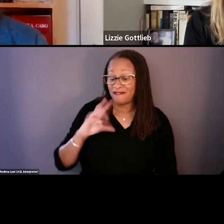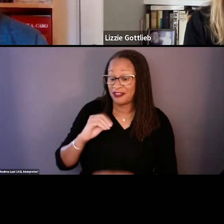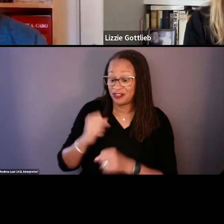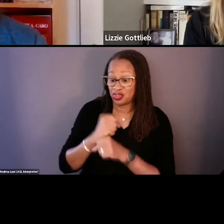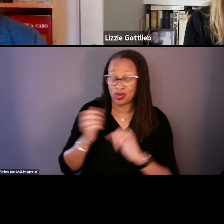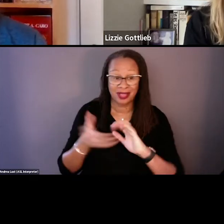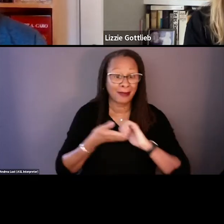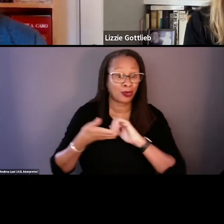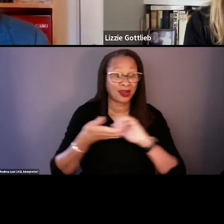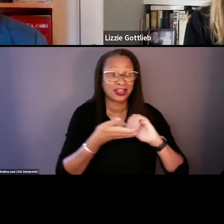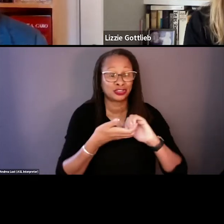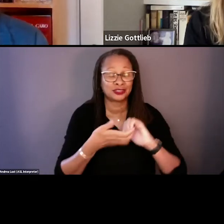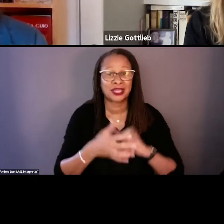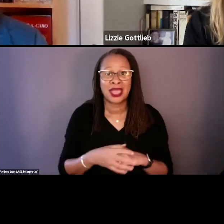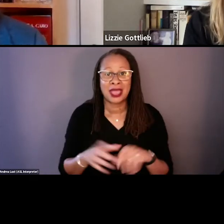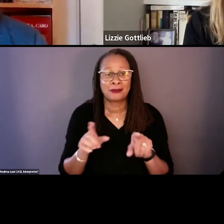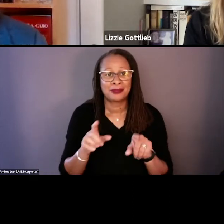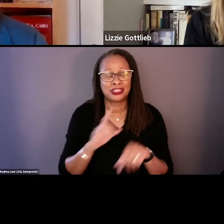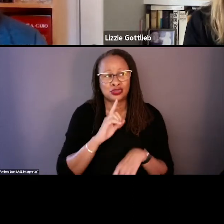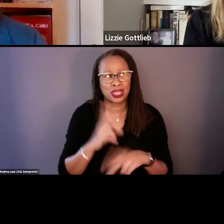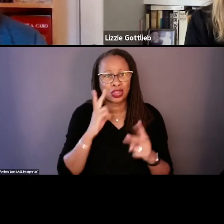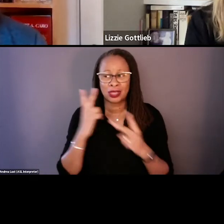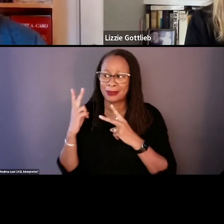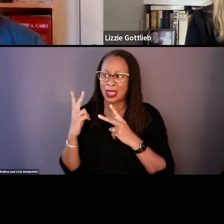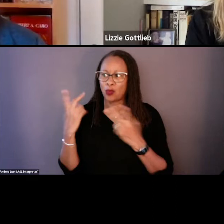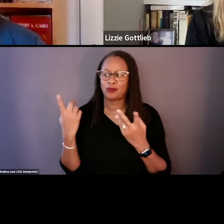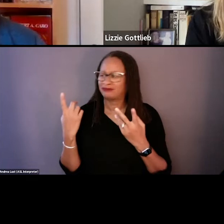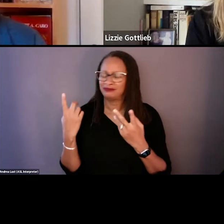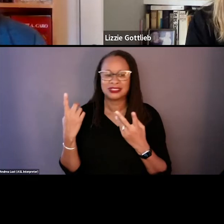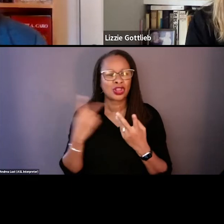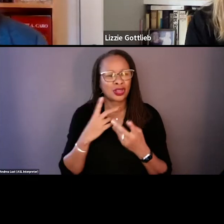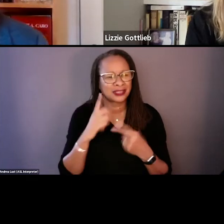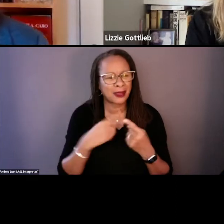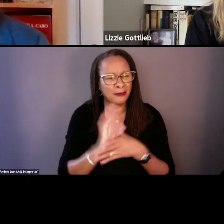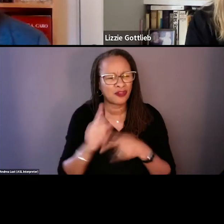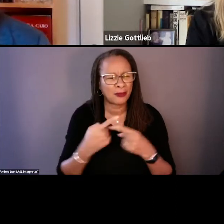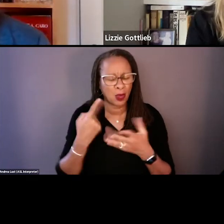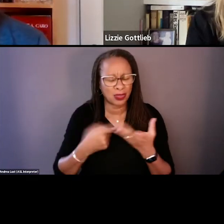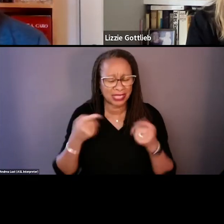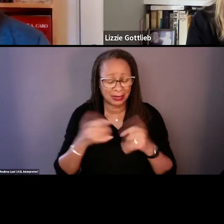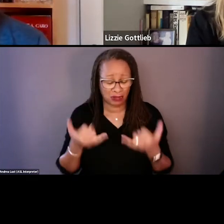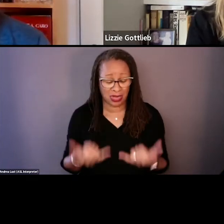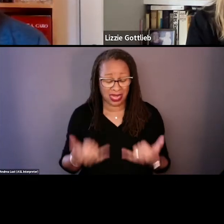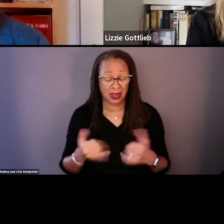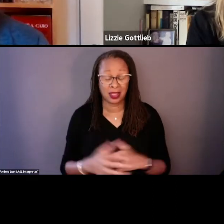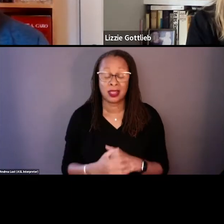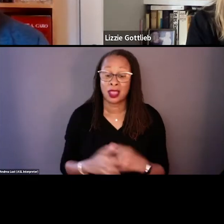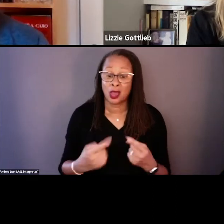but it never feels like a movie that's just looking back. It is a movie about what's going on, like, right now. It has that feeling to it, too.